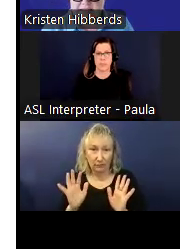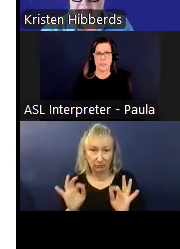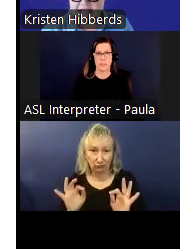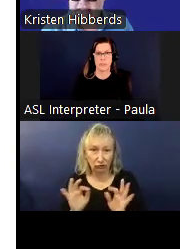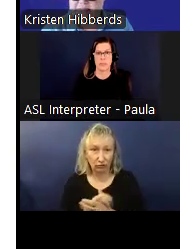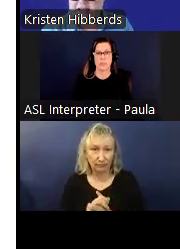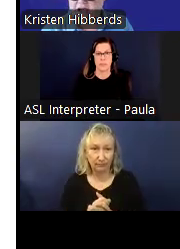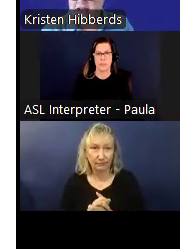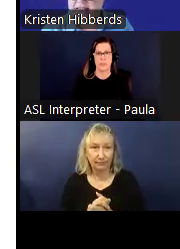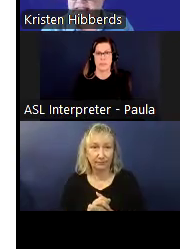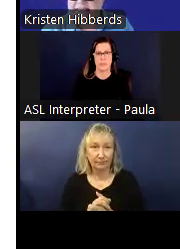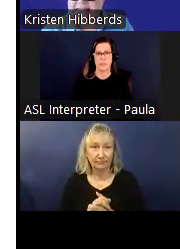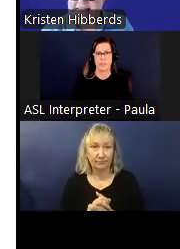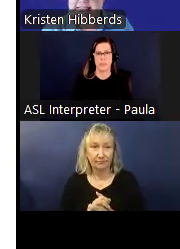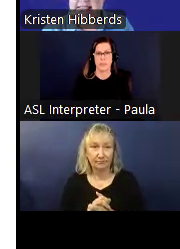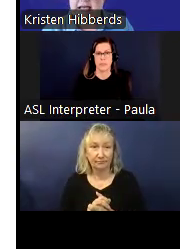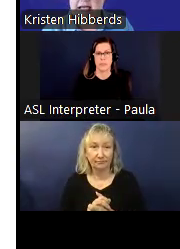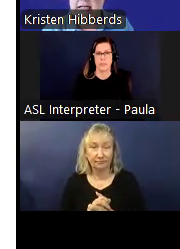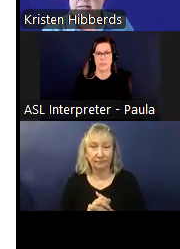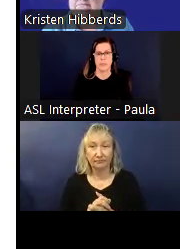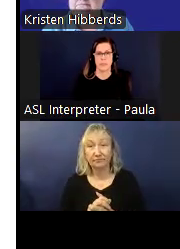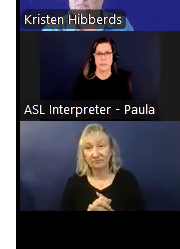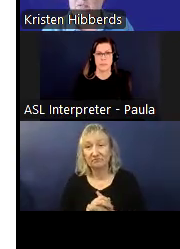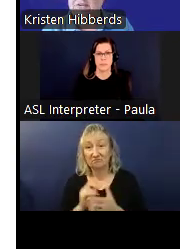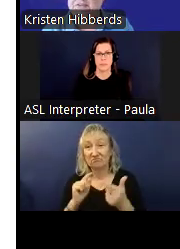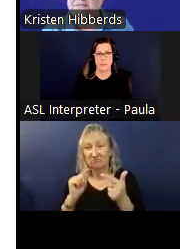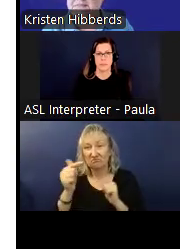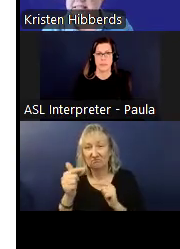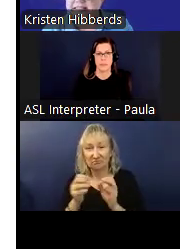Last but not least, under the facility section,